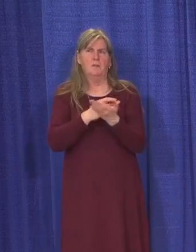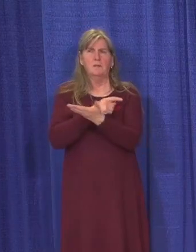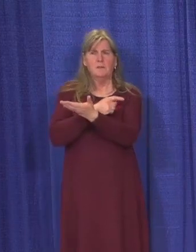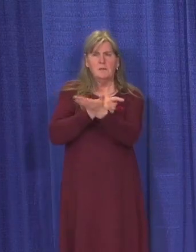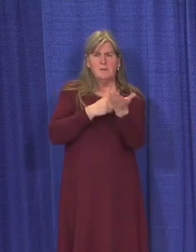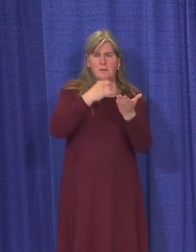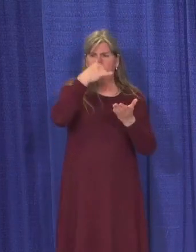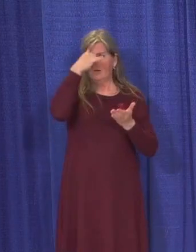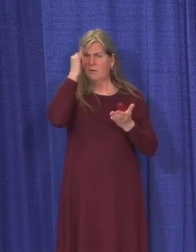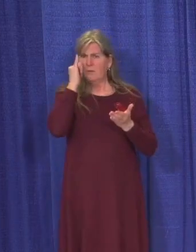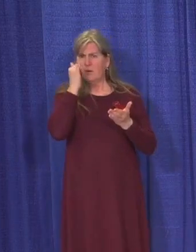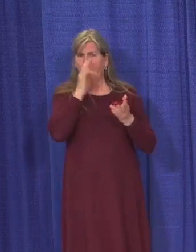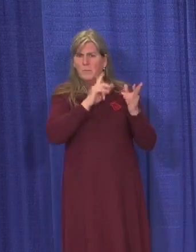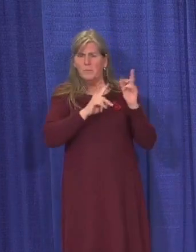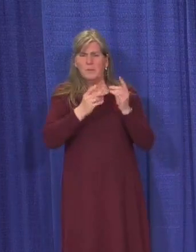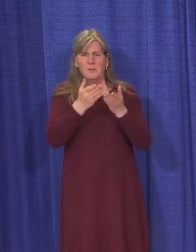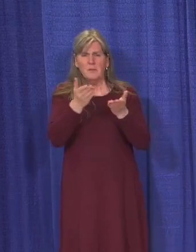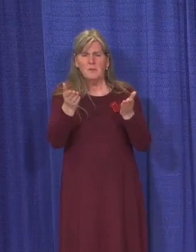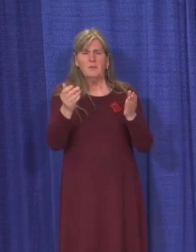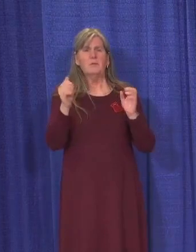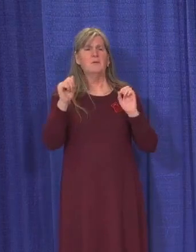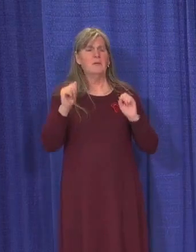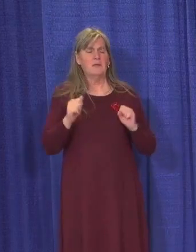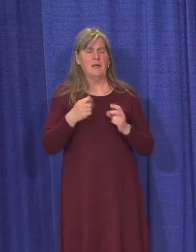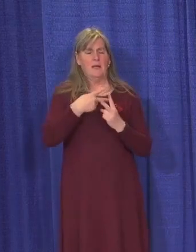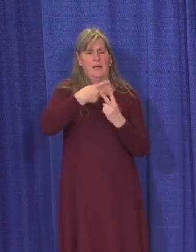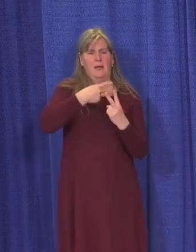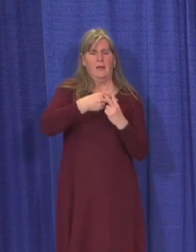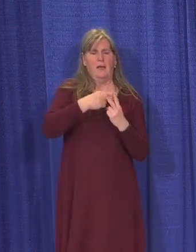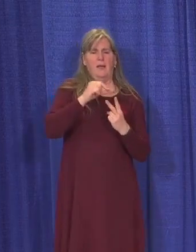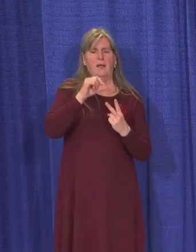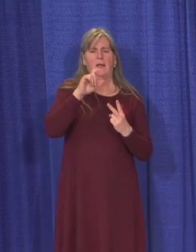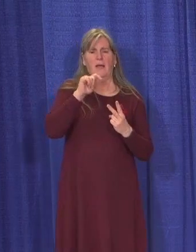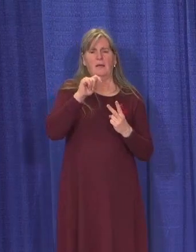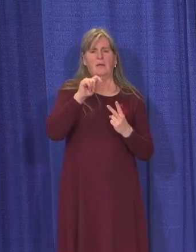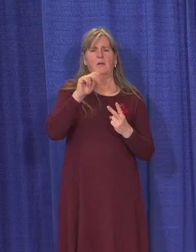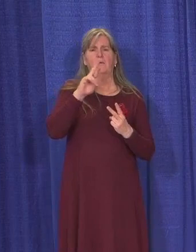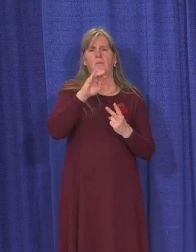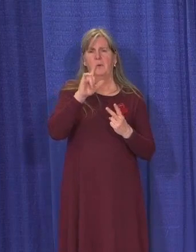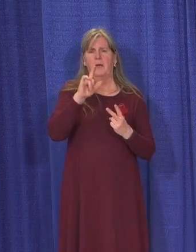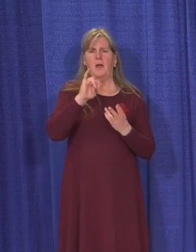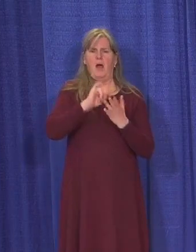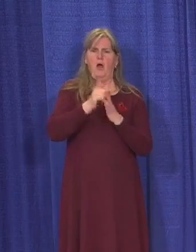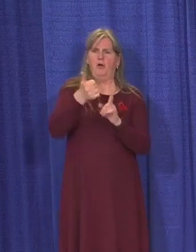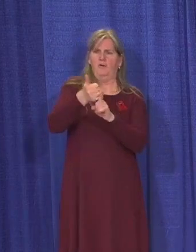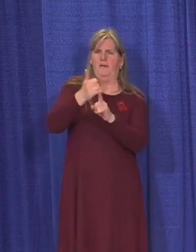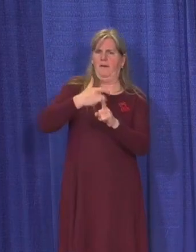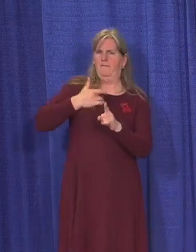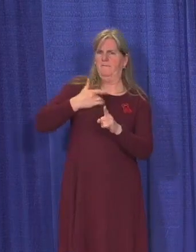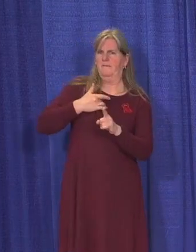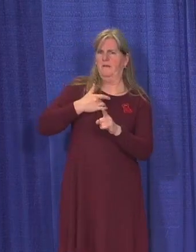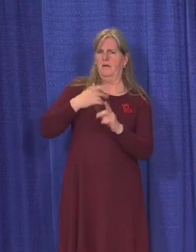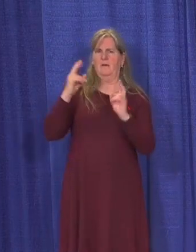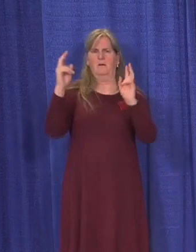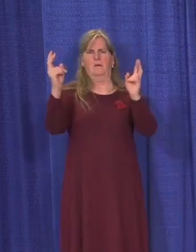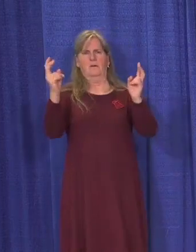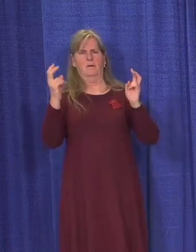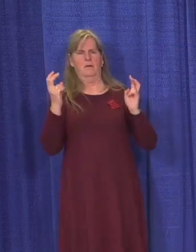event. To end on an important note as the premier talked about its